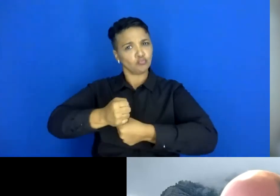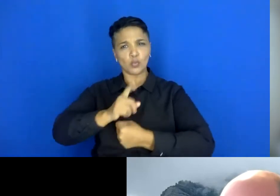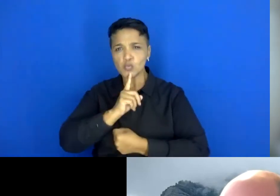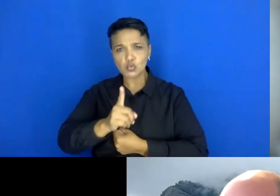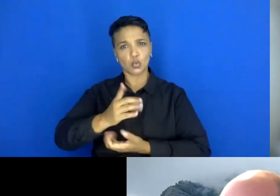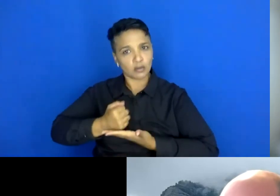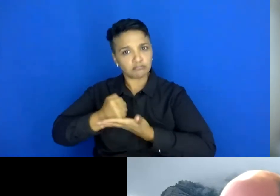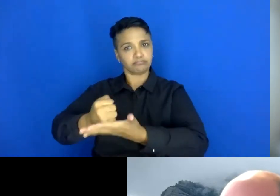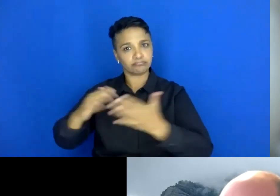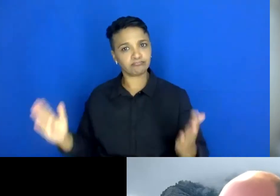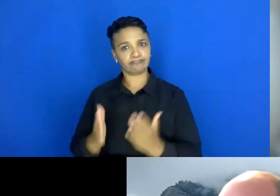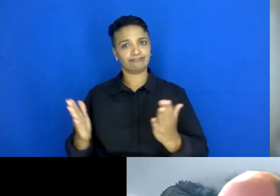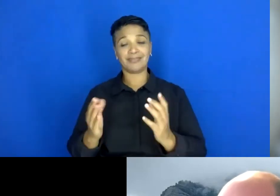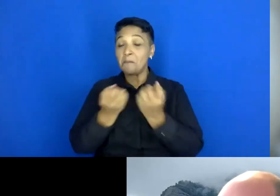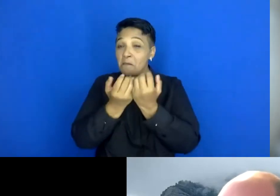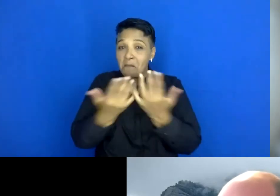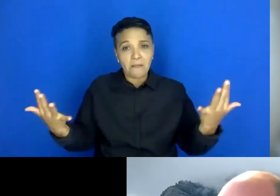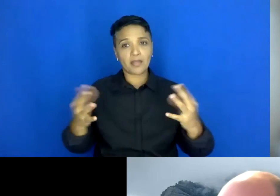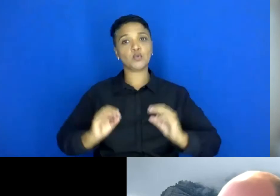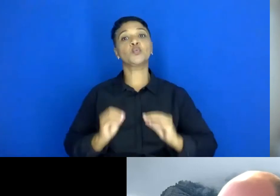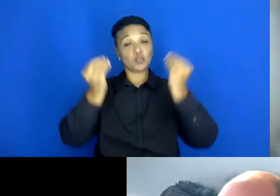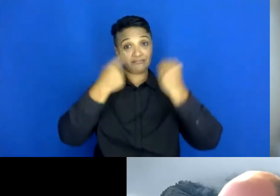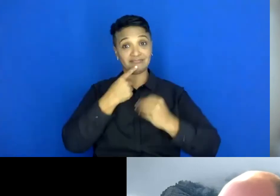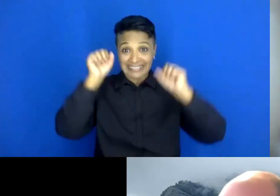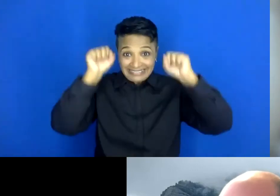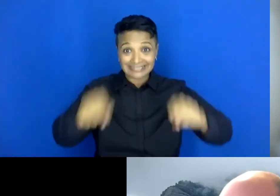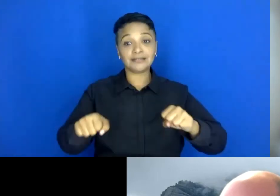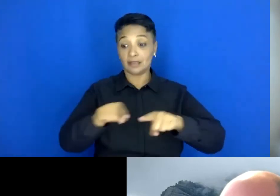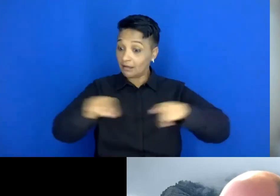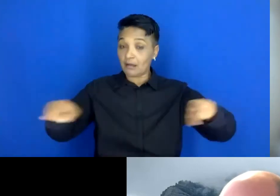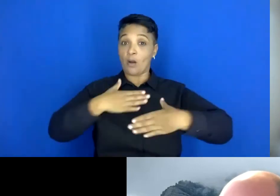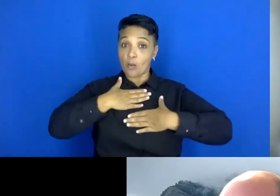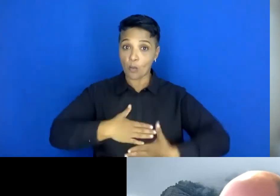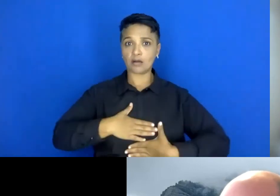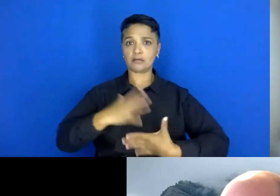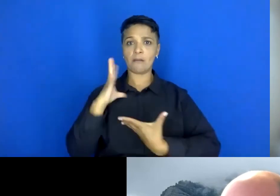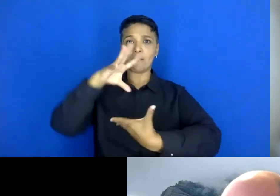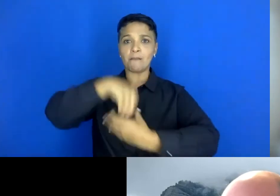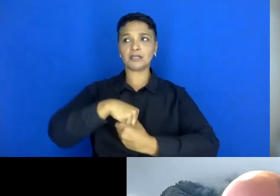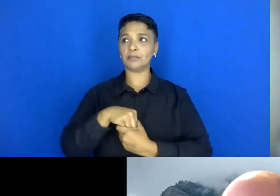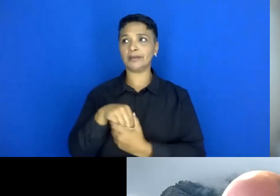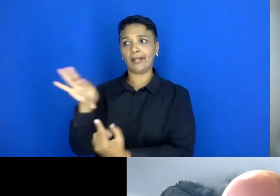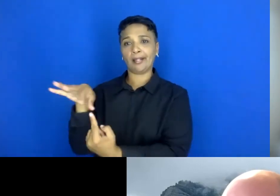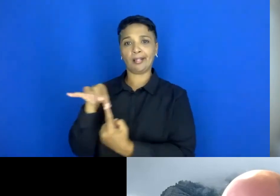know irrespective that they want to be sure that their participation is not tokenistic um they also